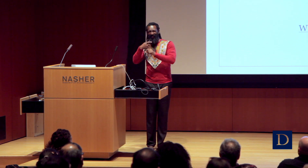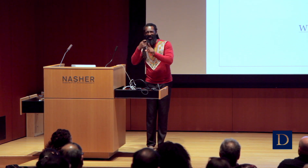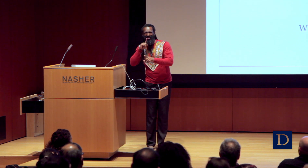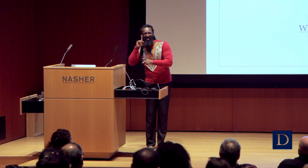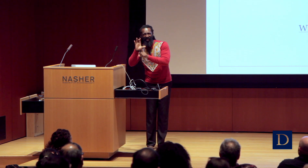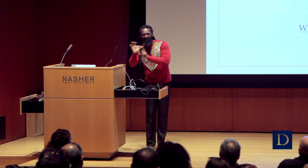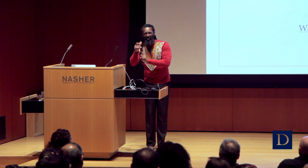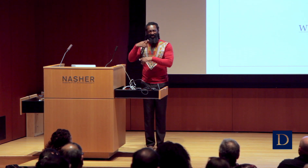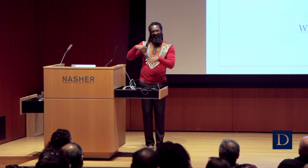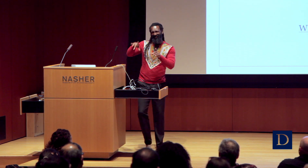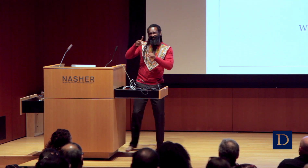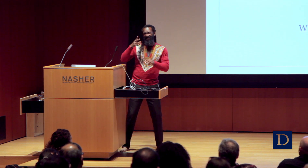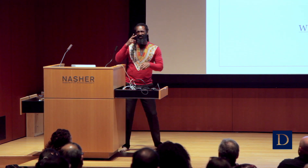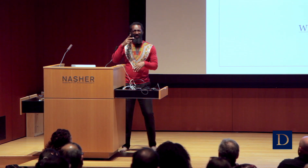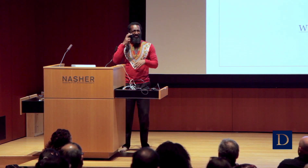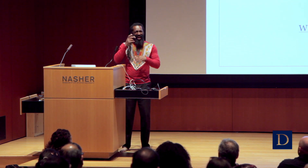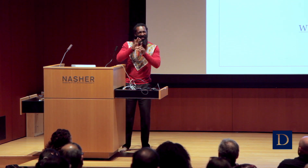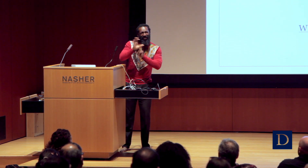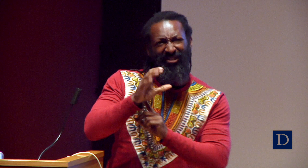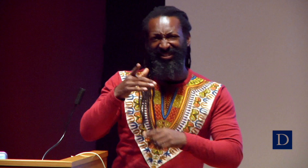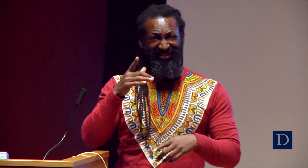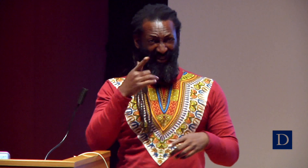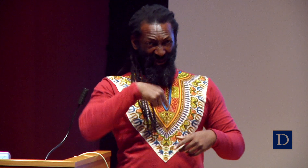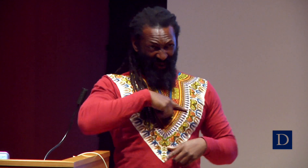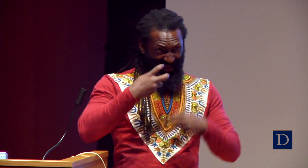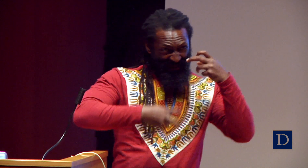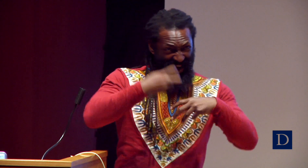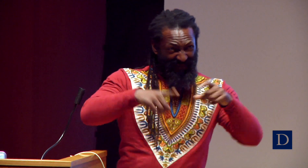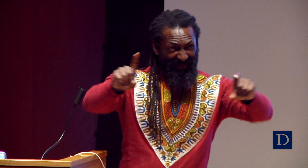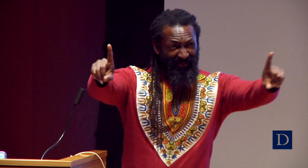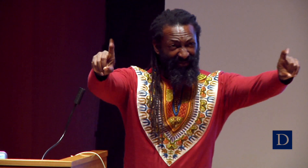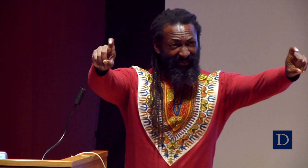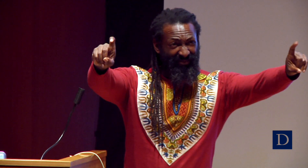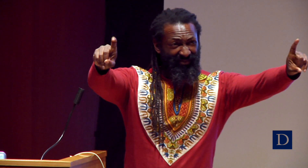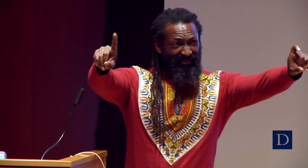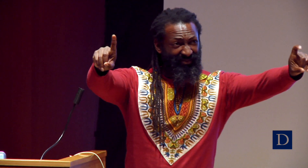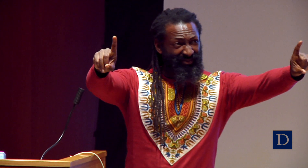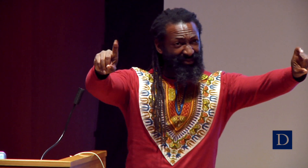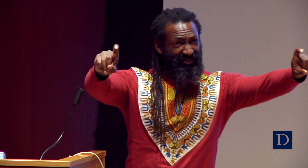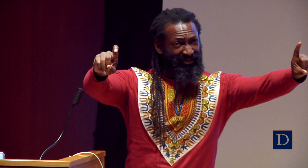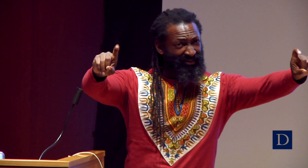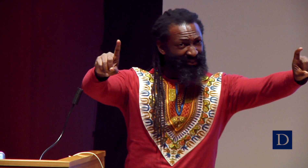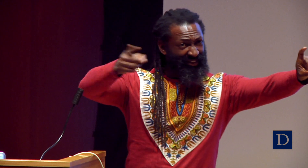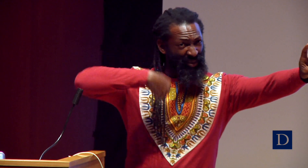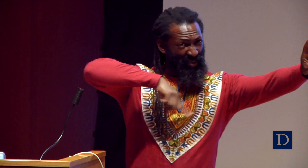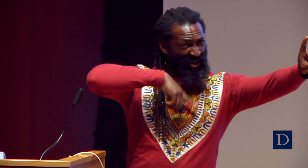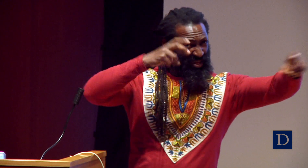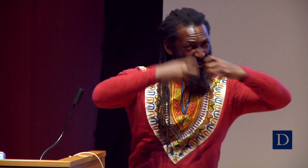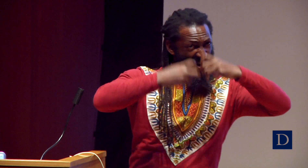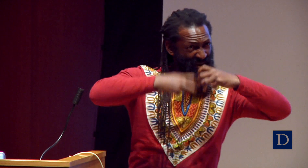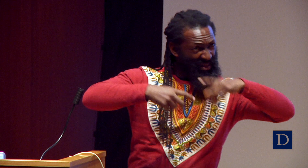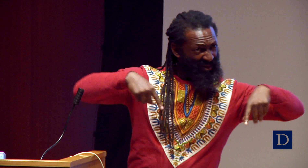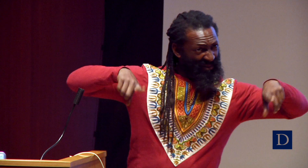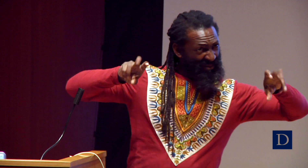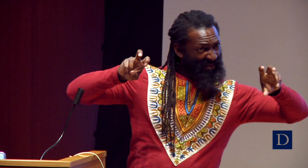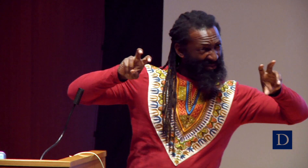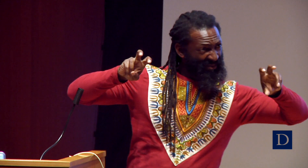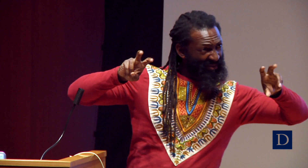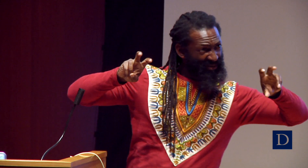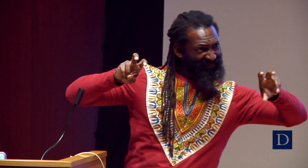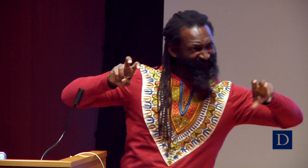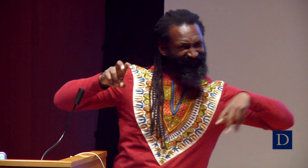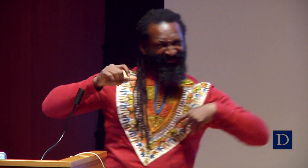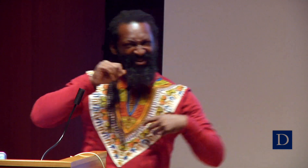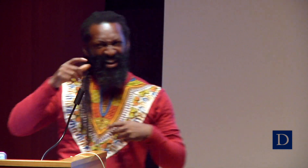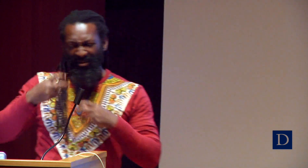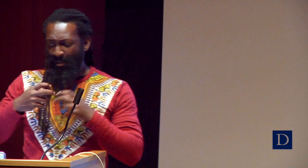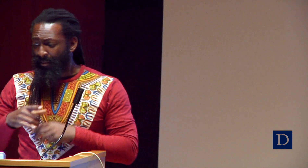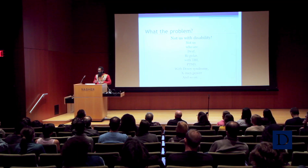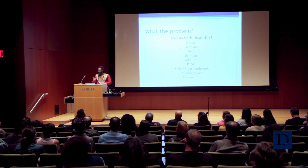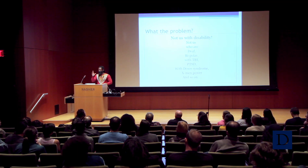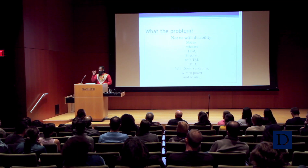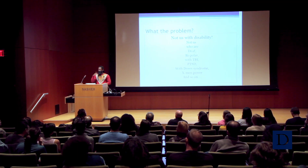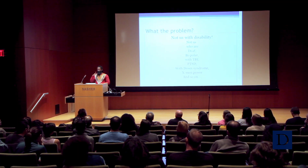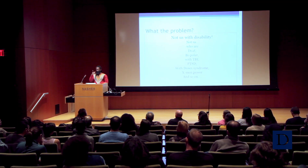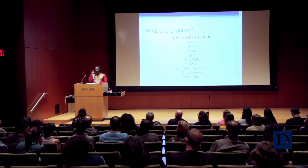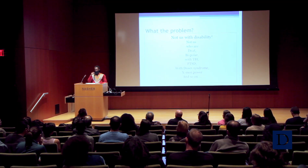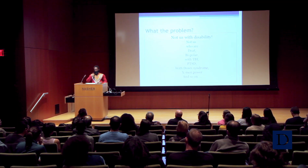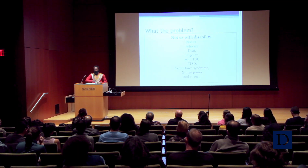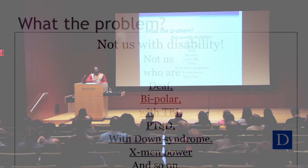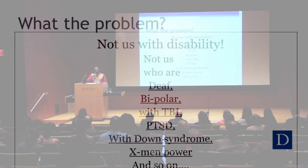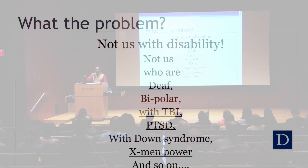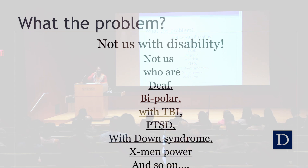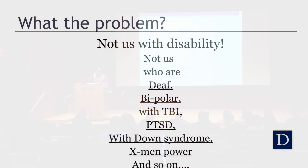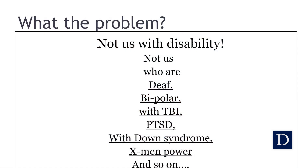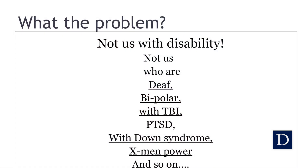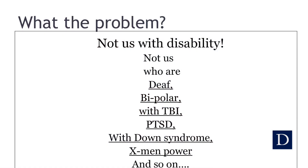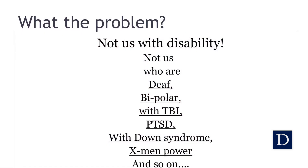So for example, within Deaf culture, and within blind culture, do we have problems? Are we the problem? Are we the problem? No.